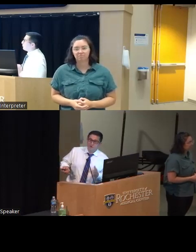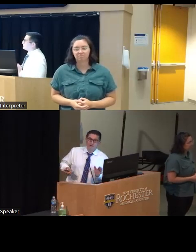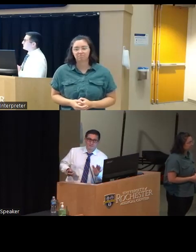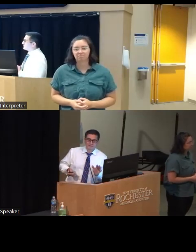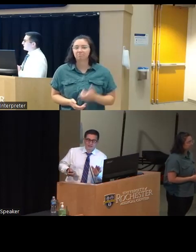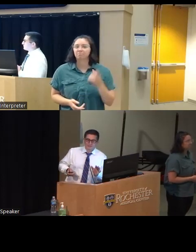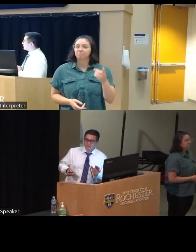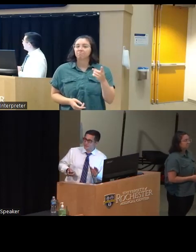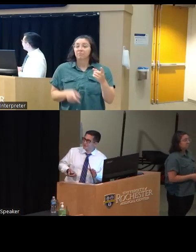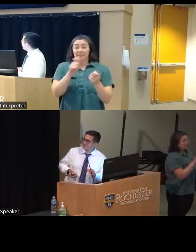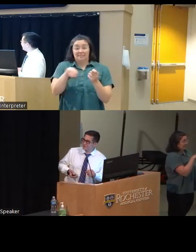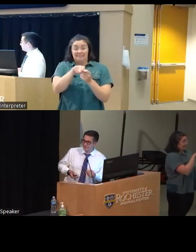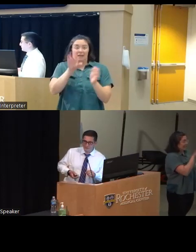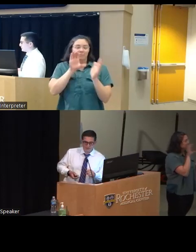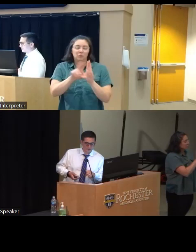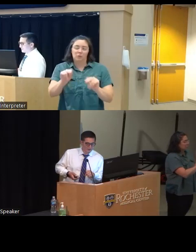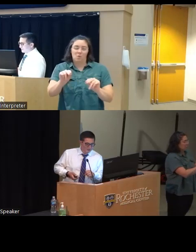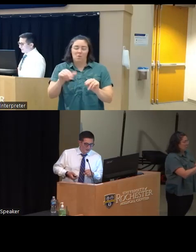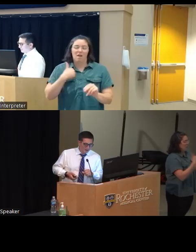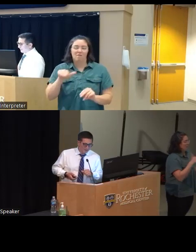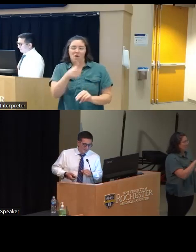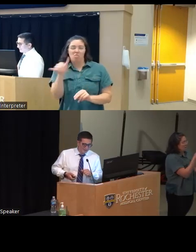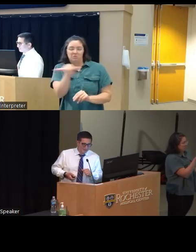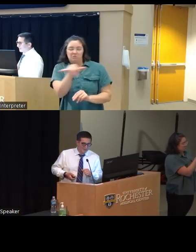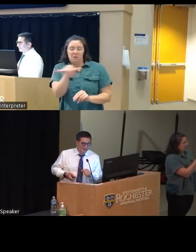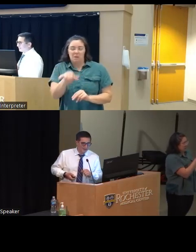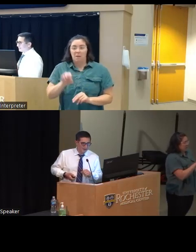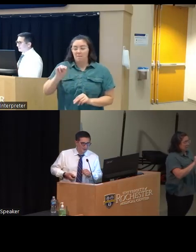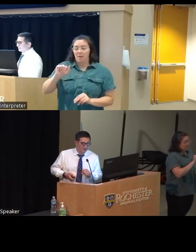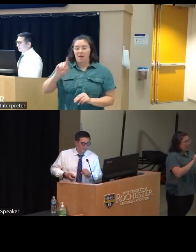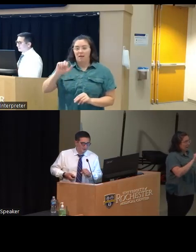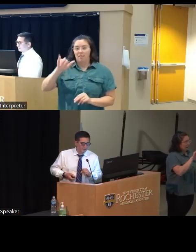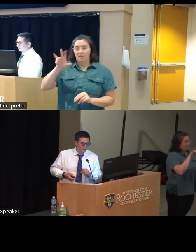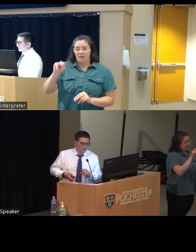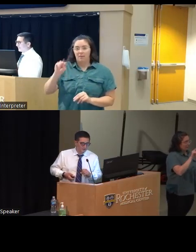didn't come across this exact picture there was a picture by Madeleine Meyer in American journalist